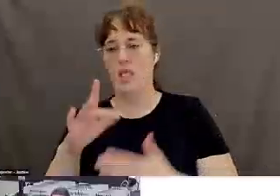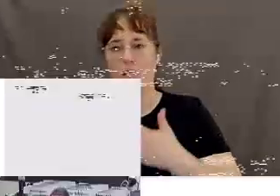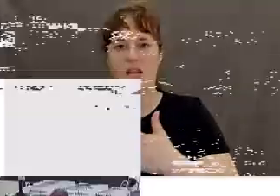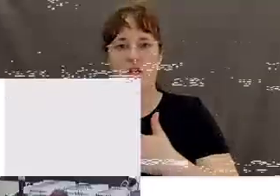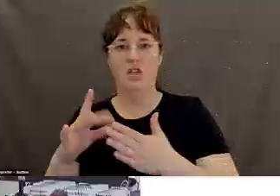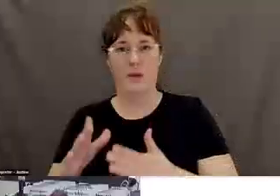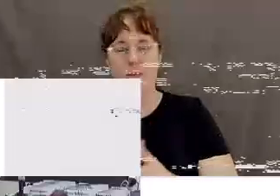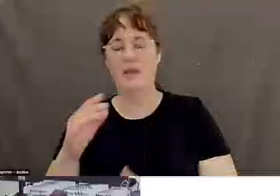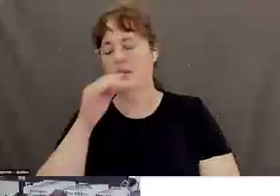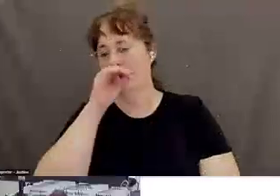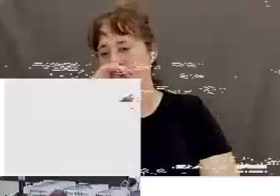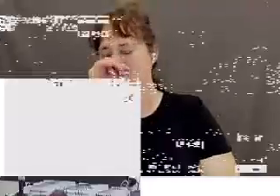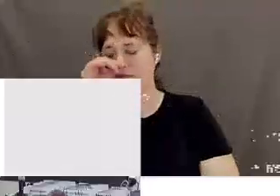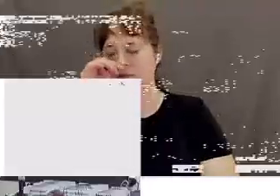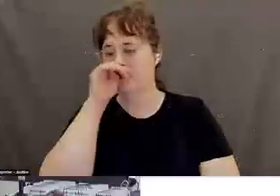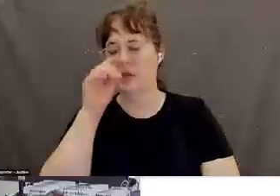Boardroom: getting Sound Transit on track.